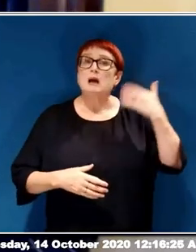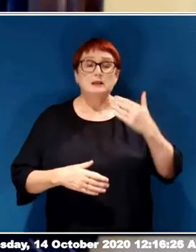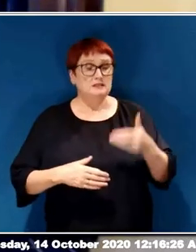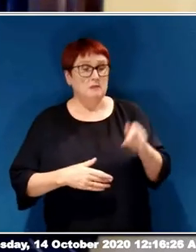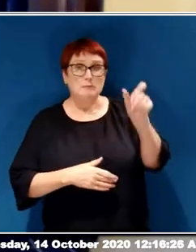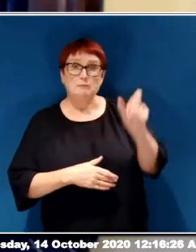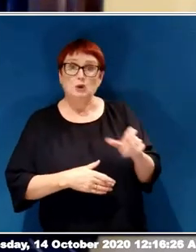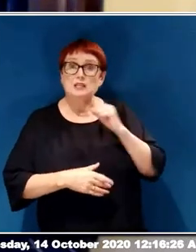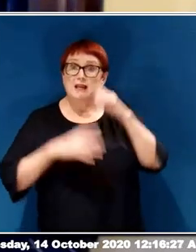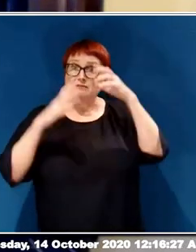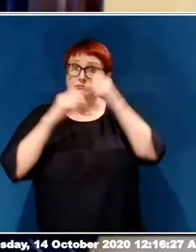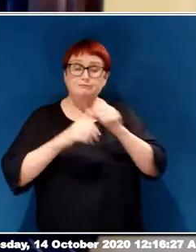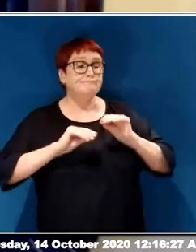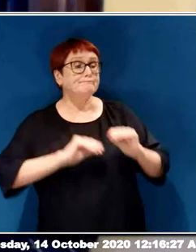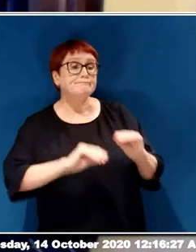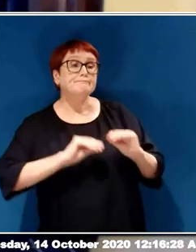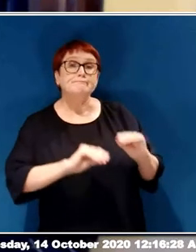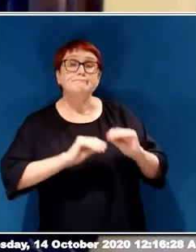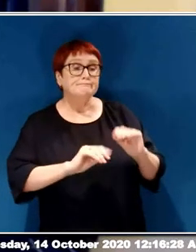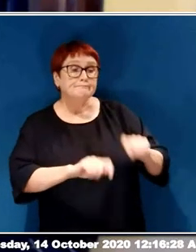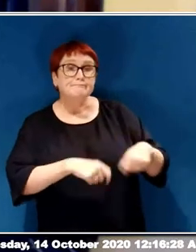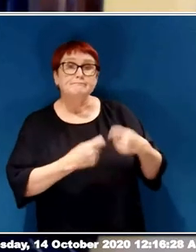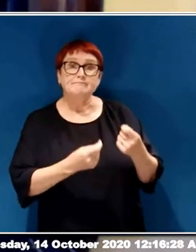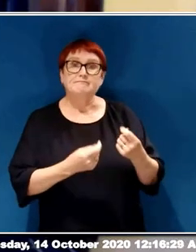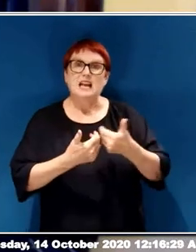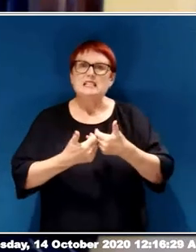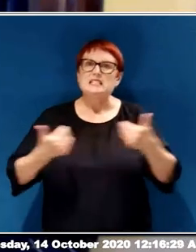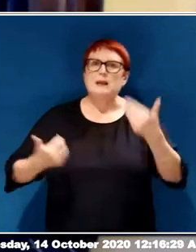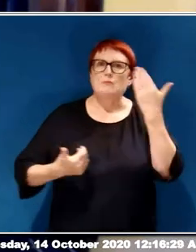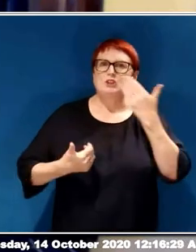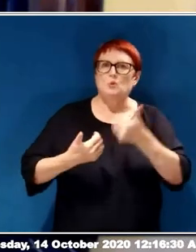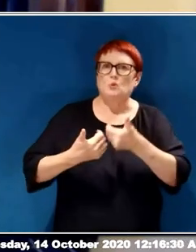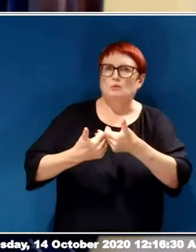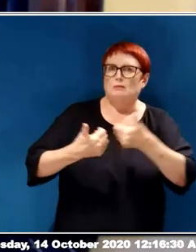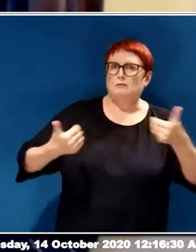separate setting on the understanding that they were unable to access an